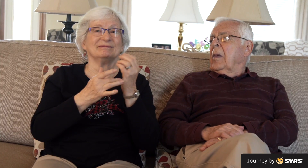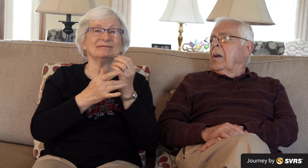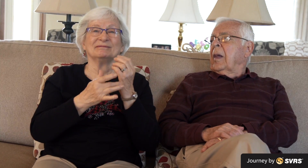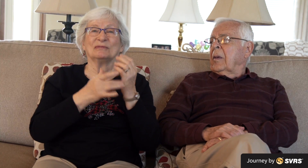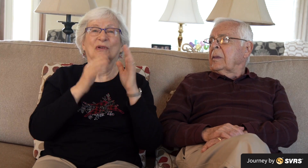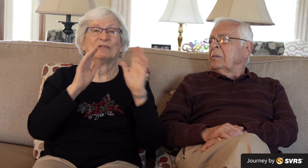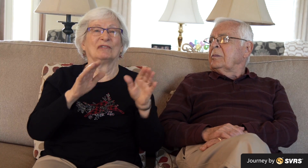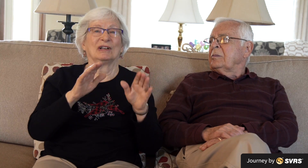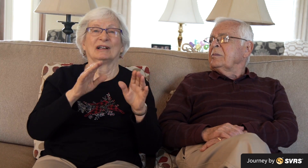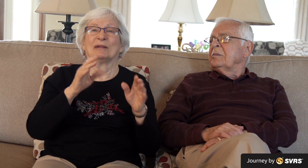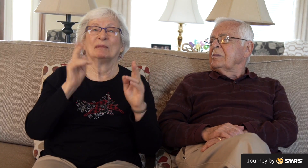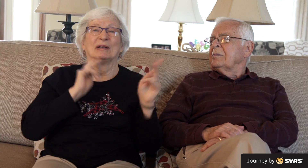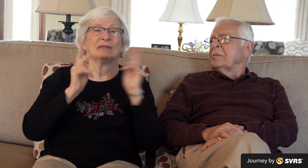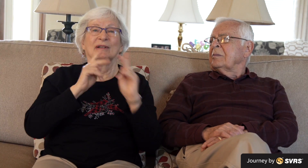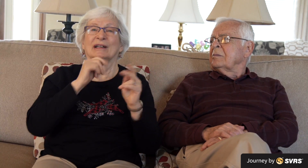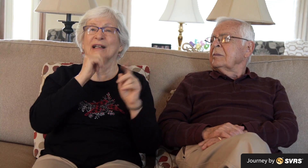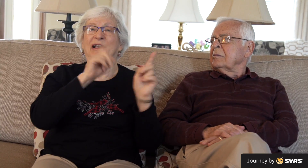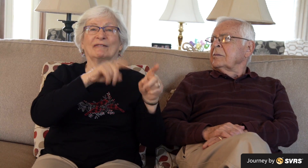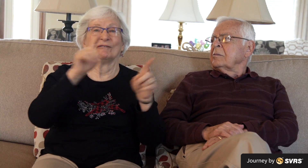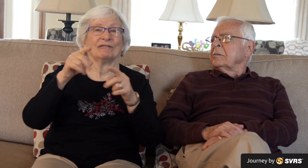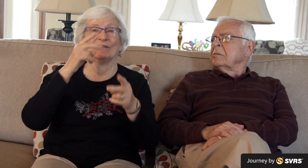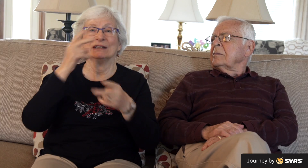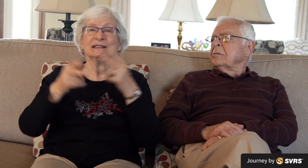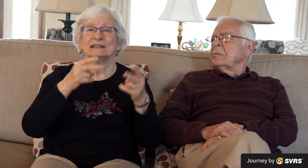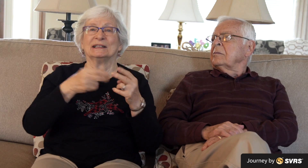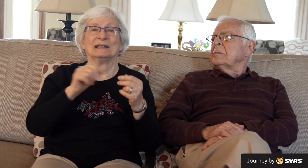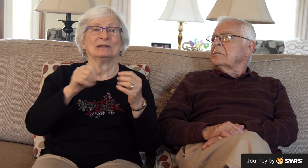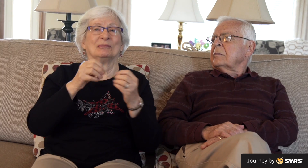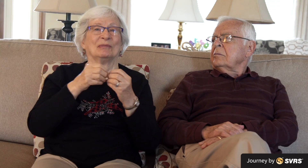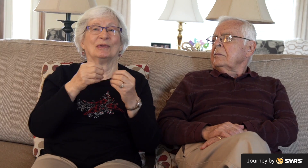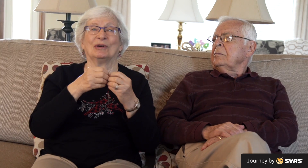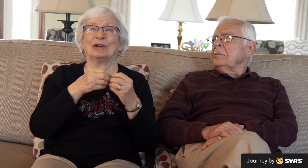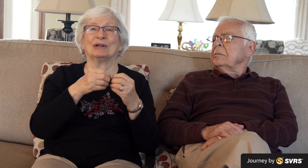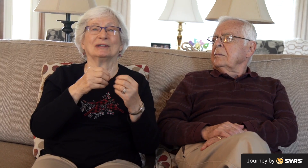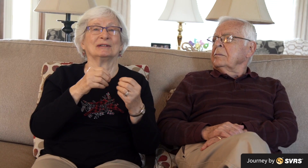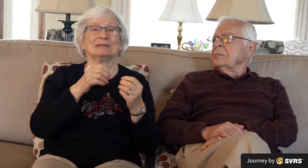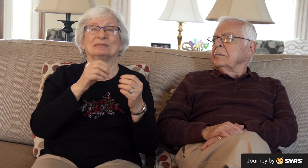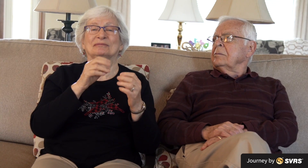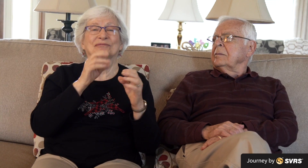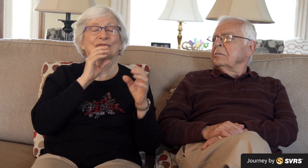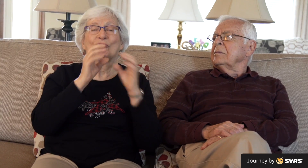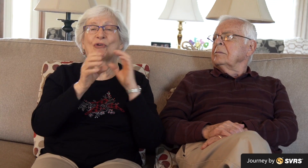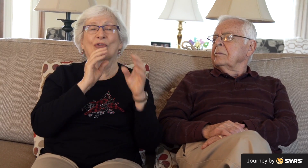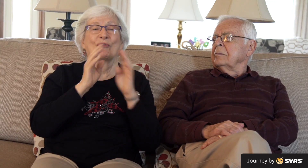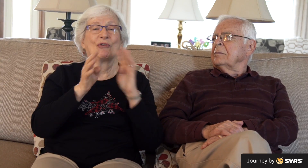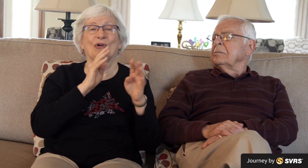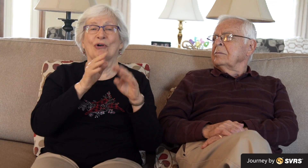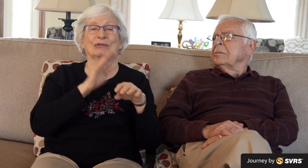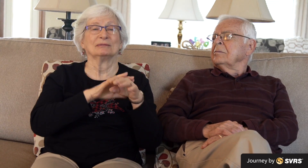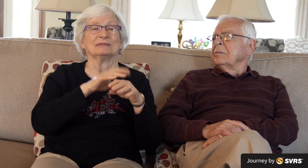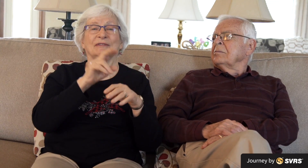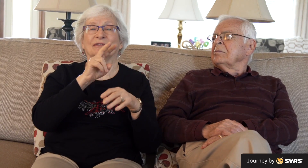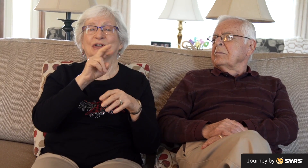people do not have to visit anyone anymore, we communicate and keep in touch through Video Relay Services (VRS).